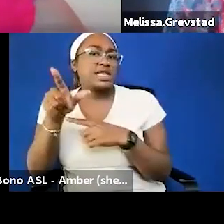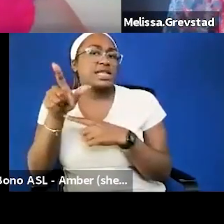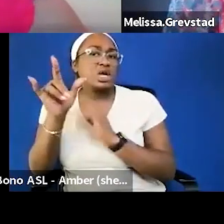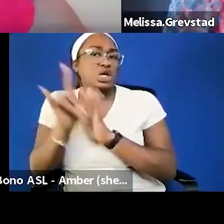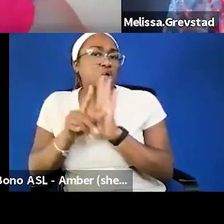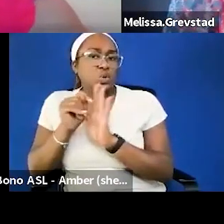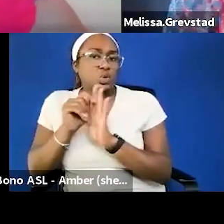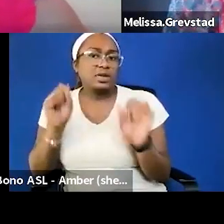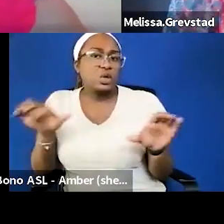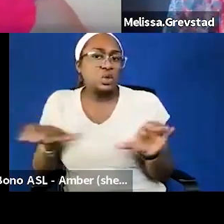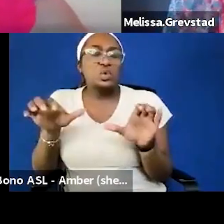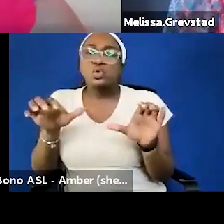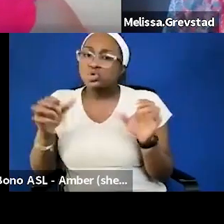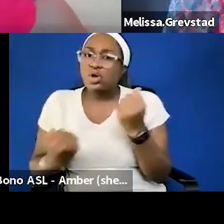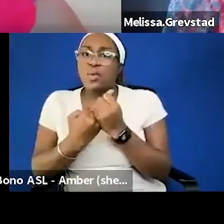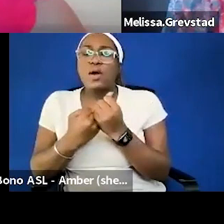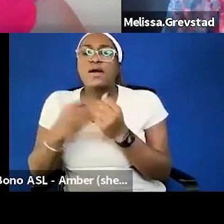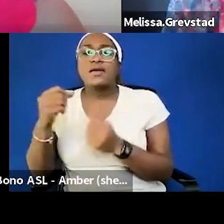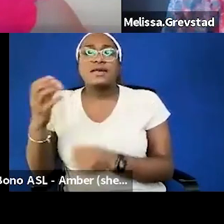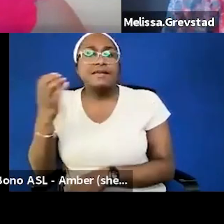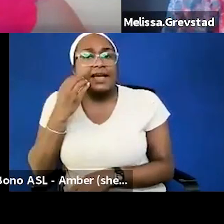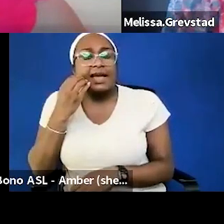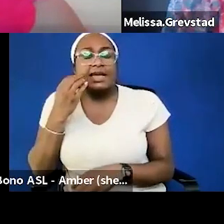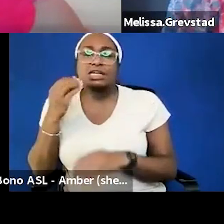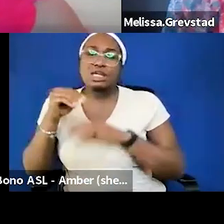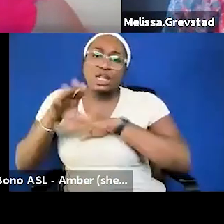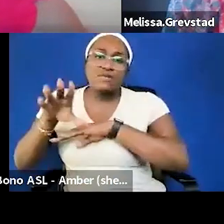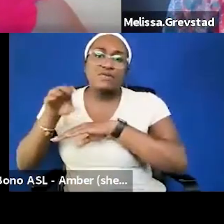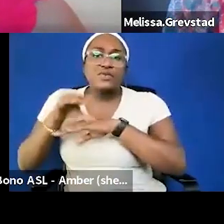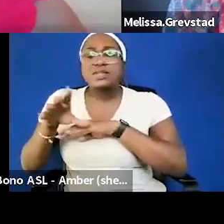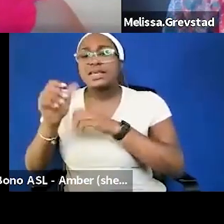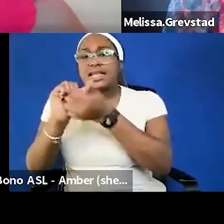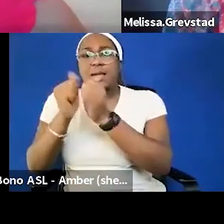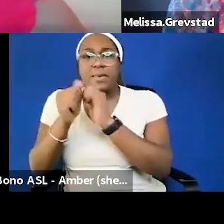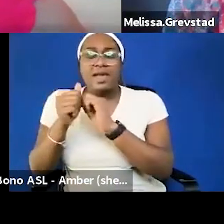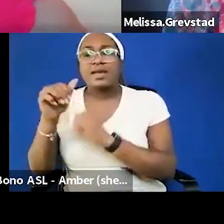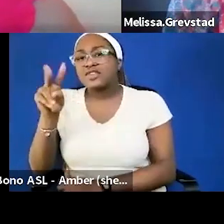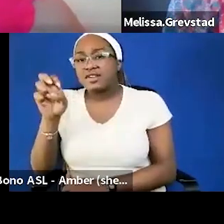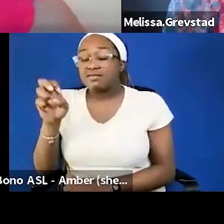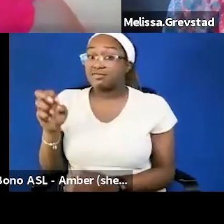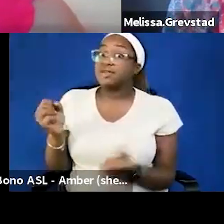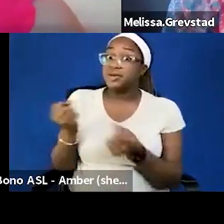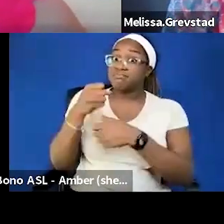to support fat influencers and to support the campaign for size, Freedom and Dove? Oh, my goodness. Yes, there's a lot people can do.